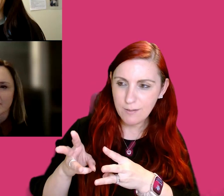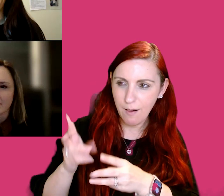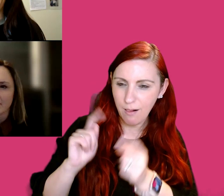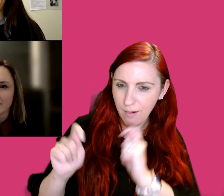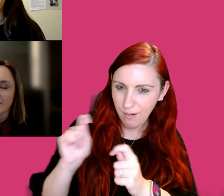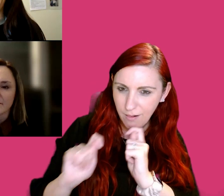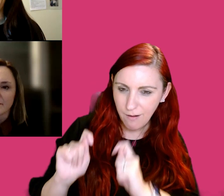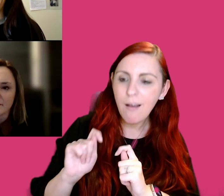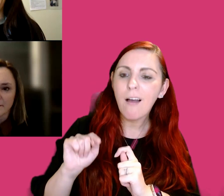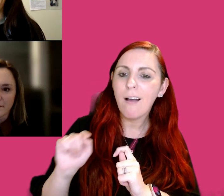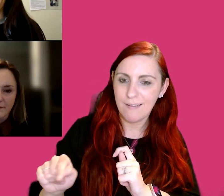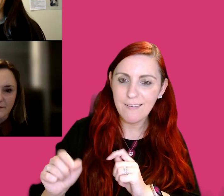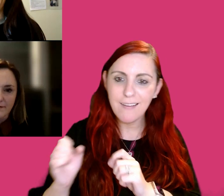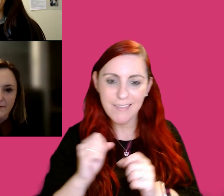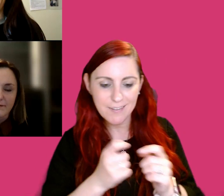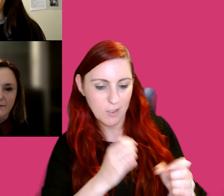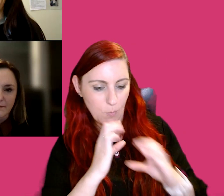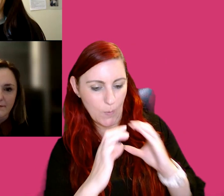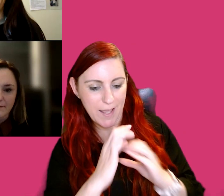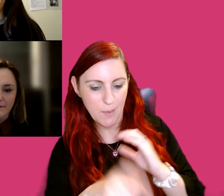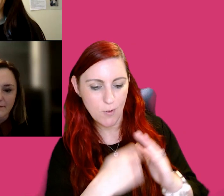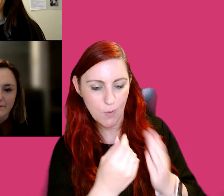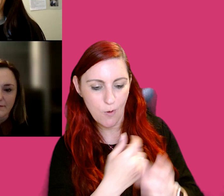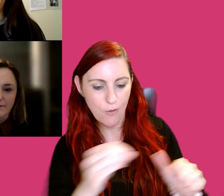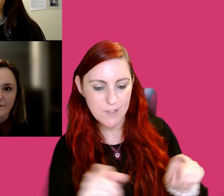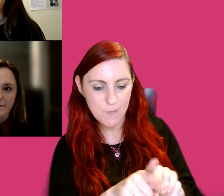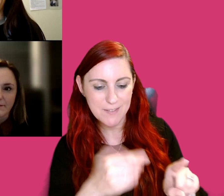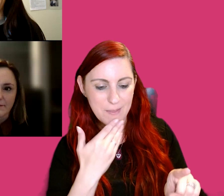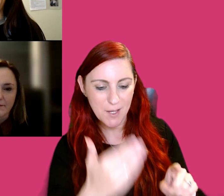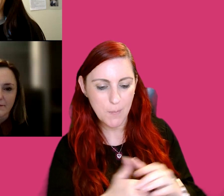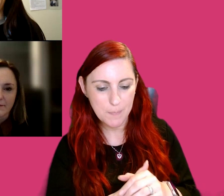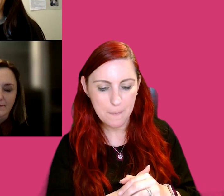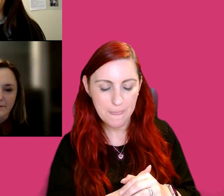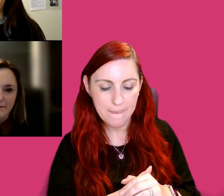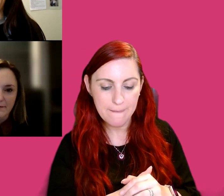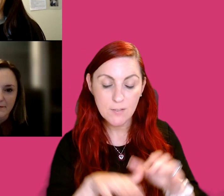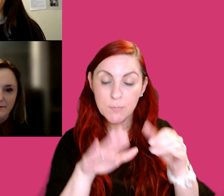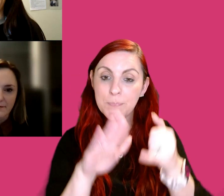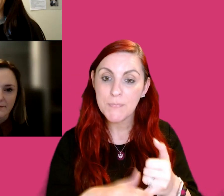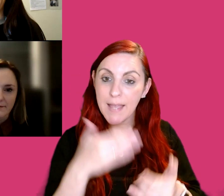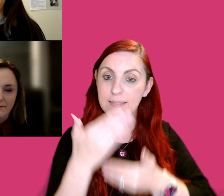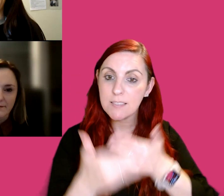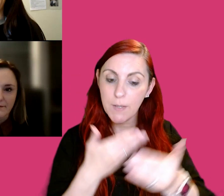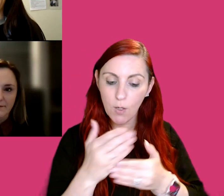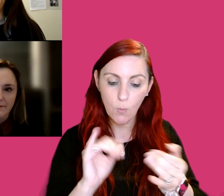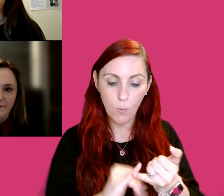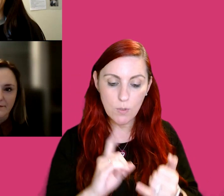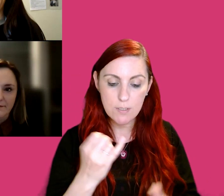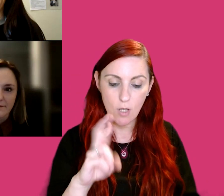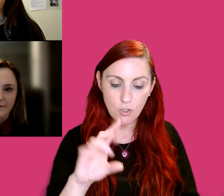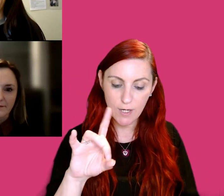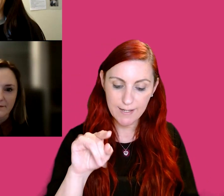can you engage with more people by doing that thank you so our final speaker is H Dr Kate gva